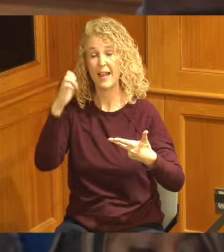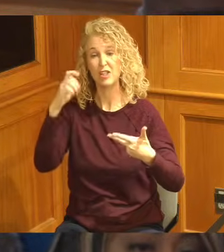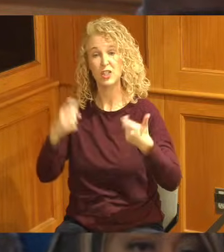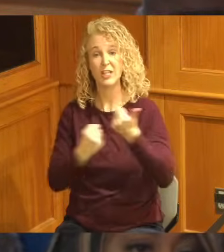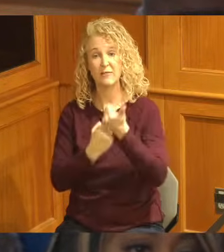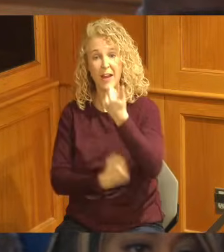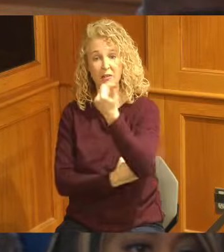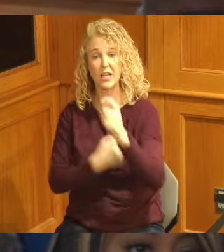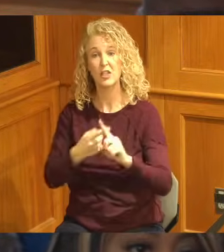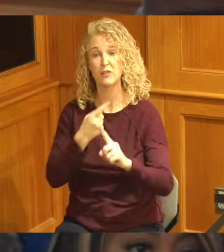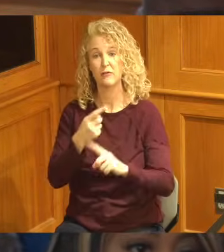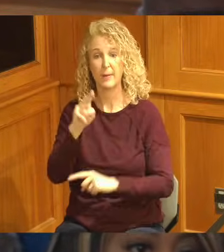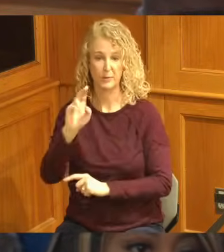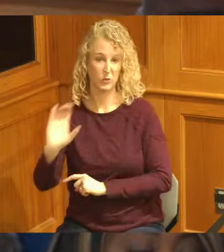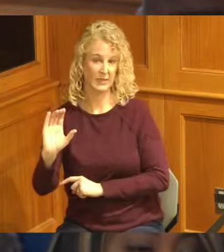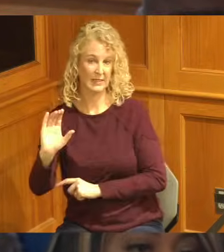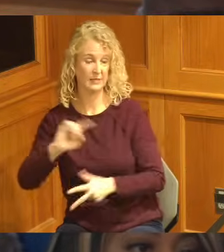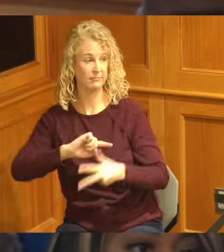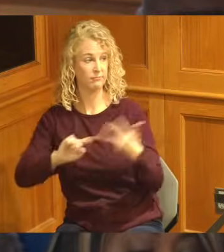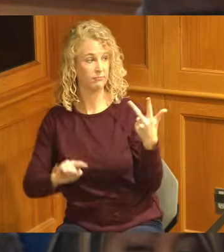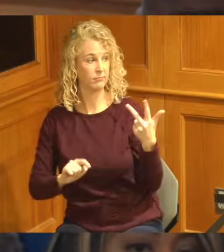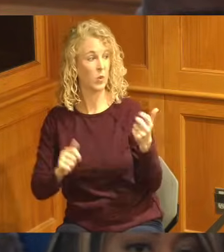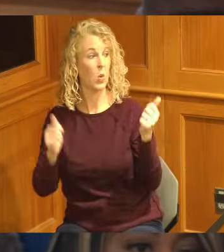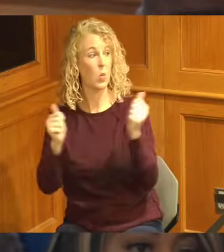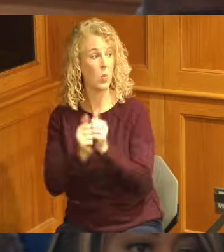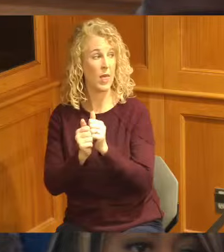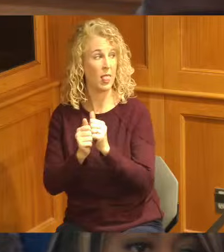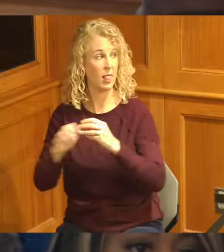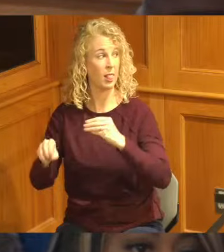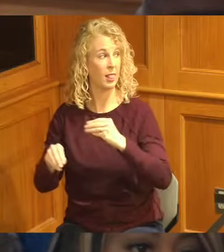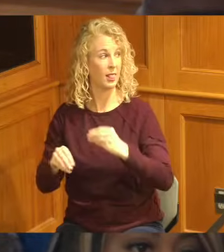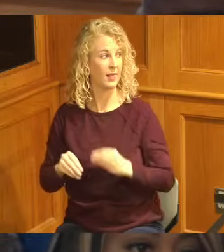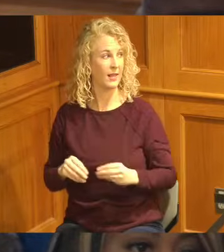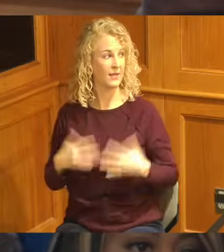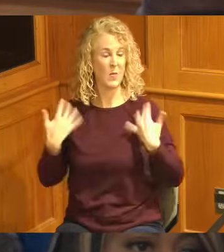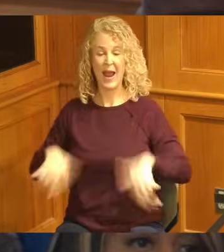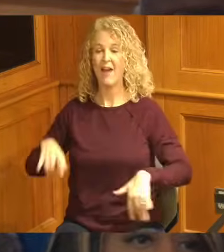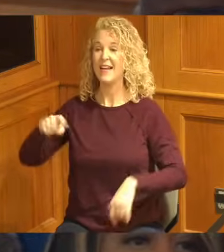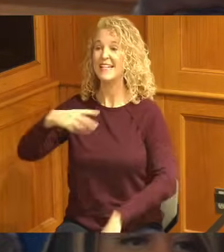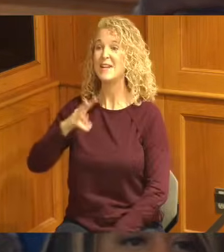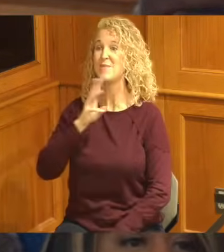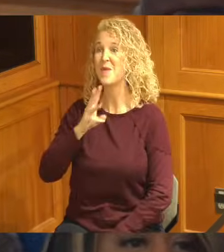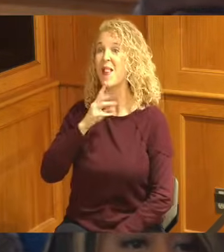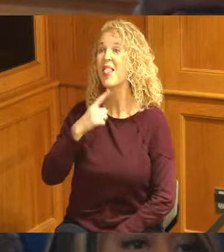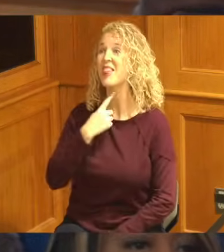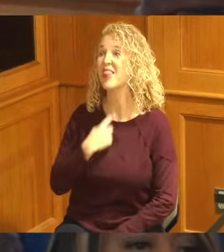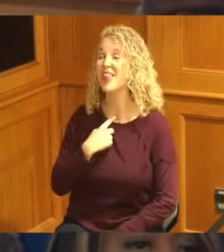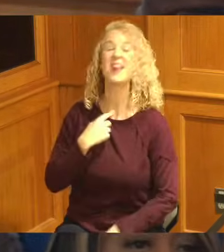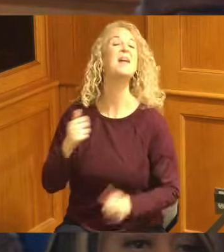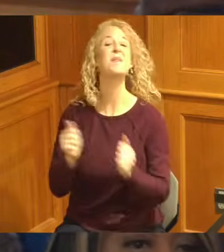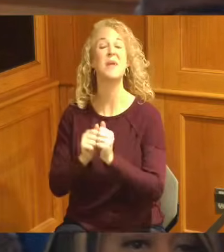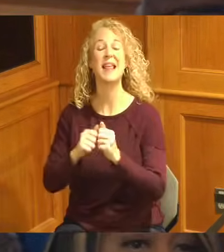the University of Cincinnati with additional Wow, I need water. with additional doctoral